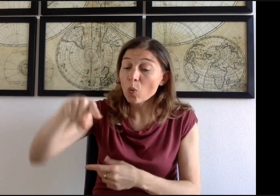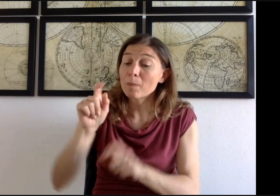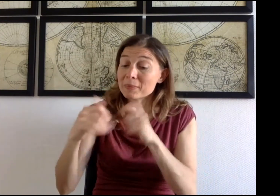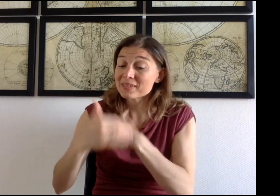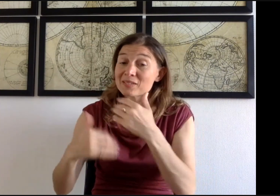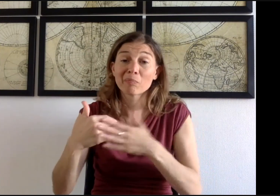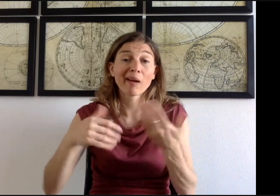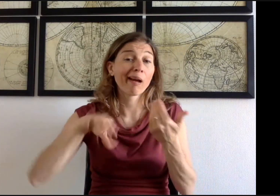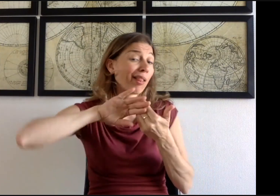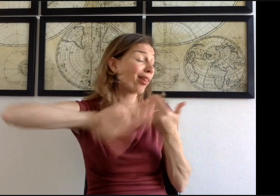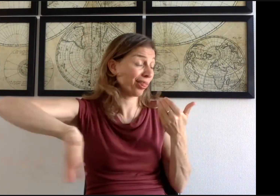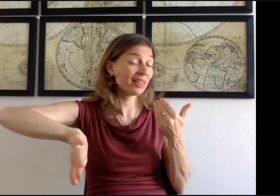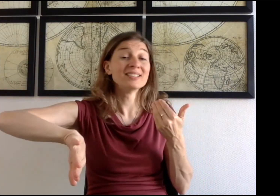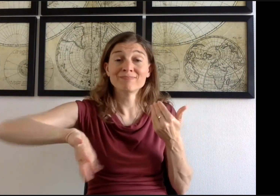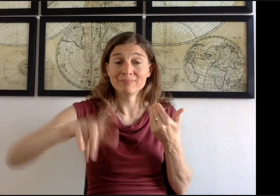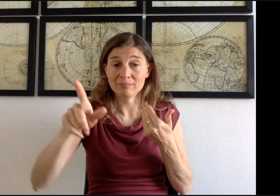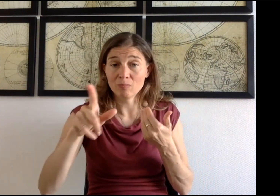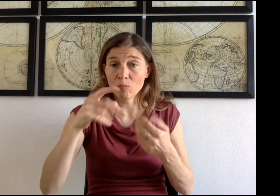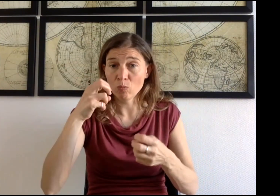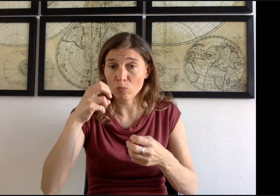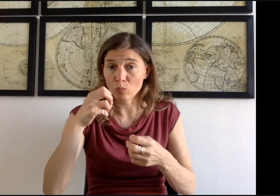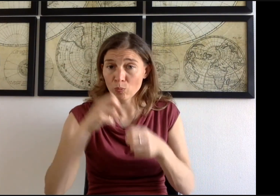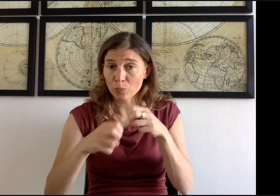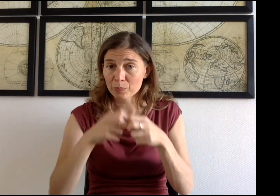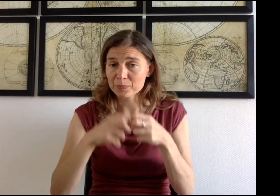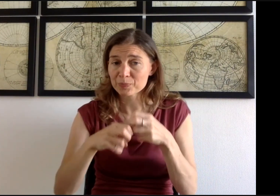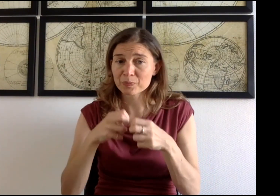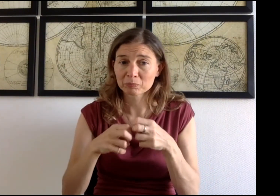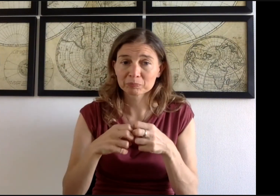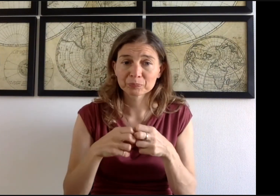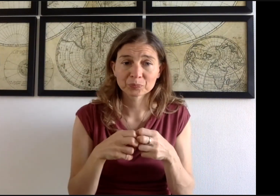Yes. Thank you, can you hear me? ANDRÉ: Yes.